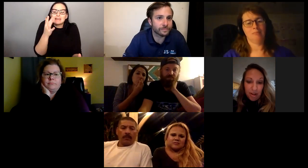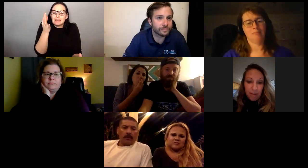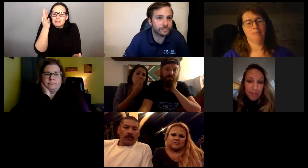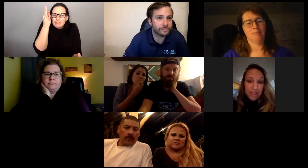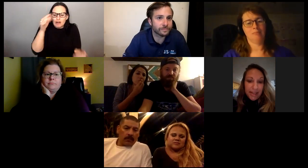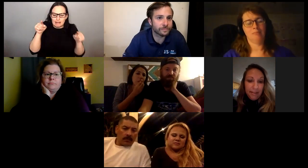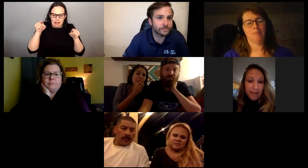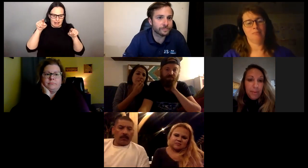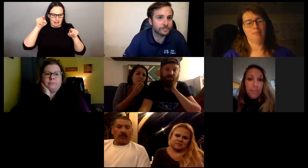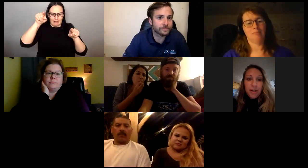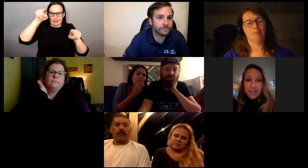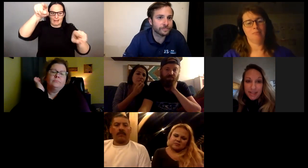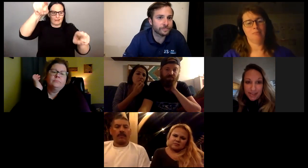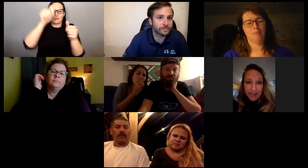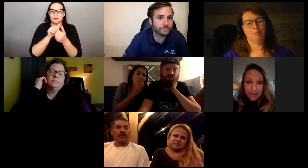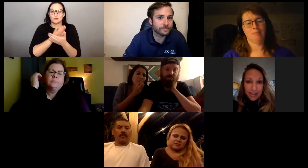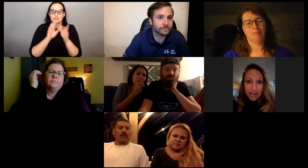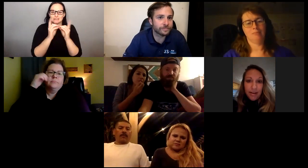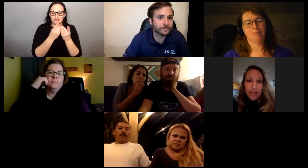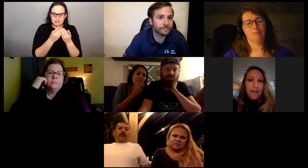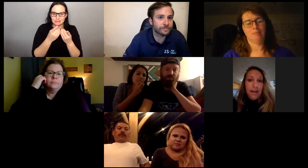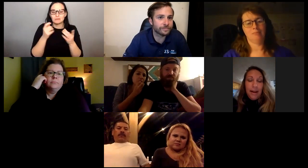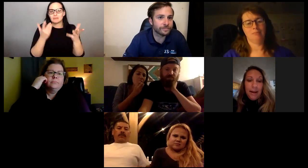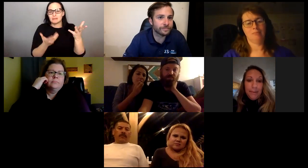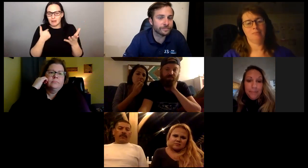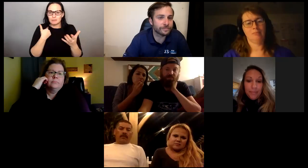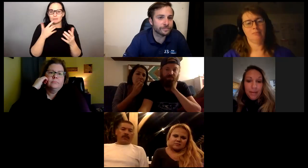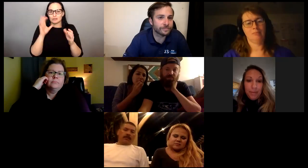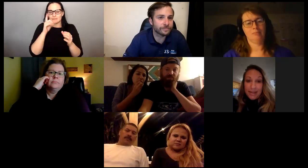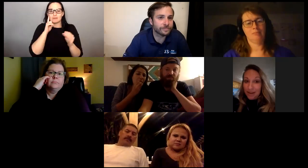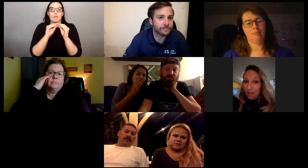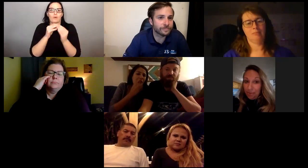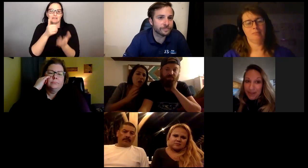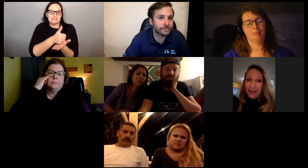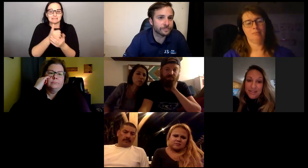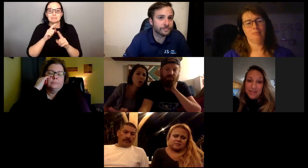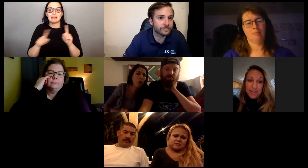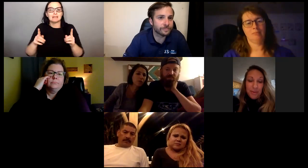i'm able to get a little bit more assistance